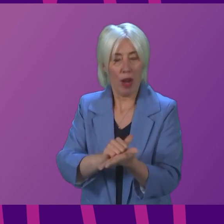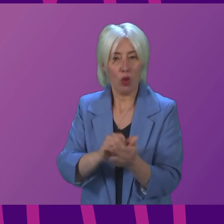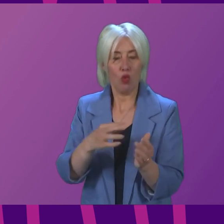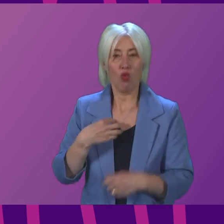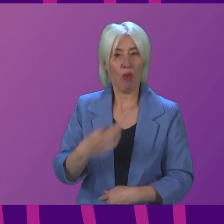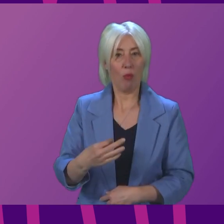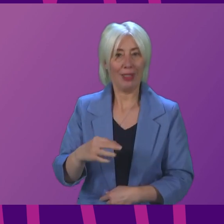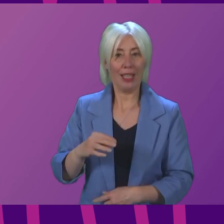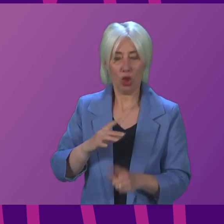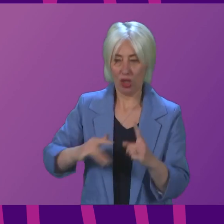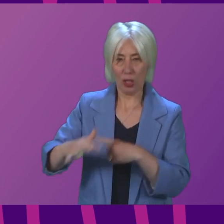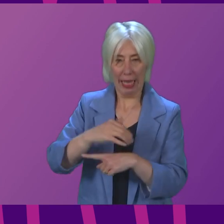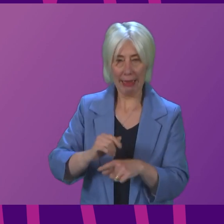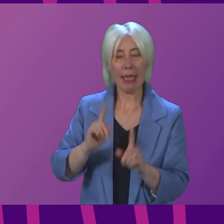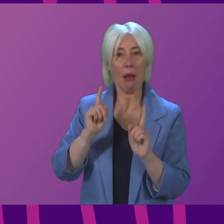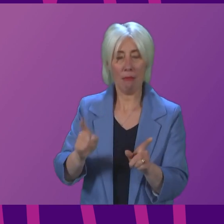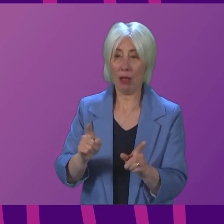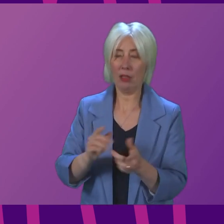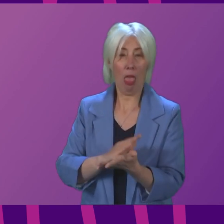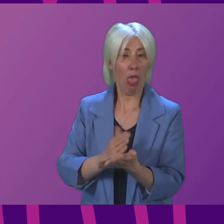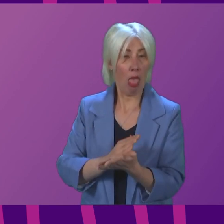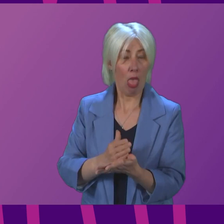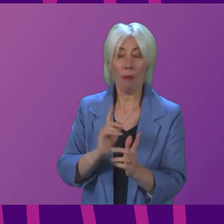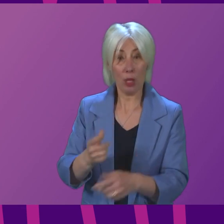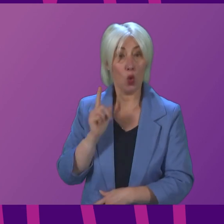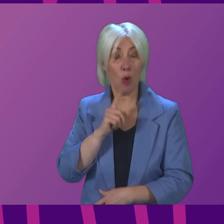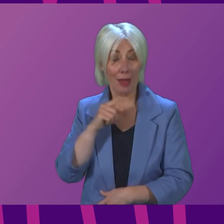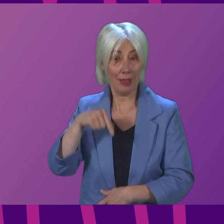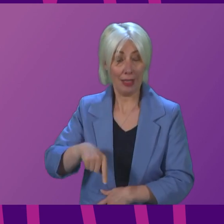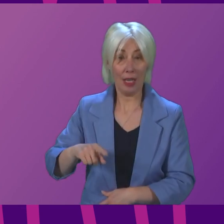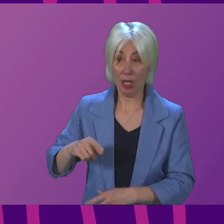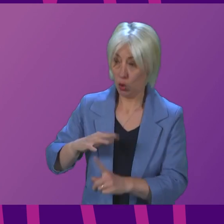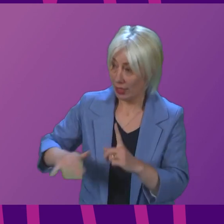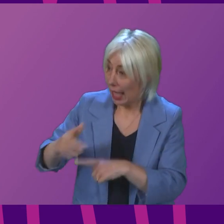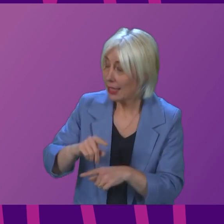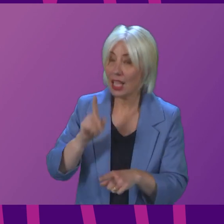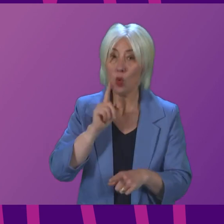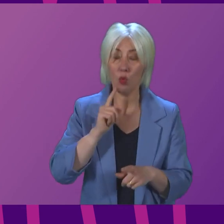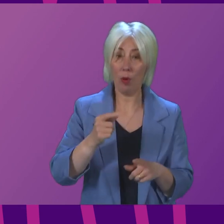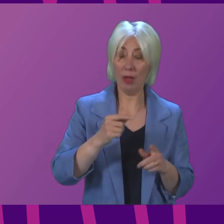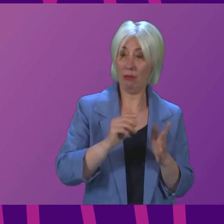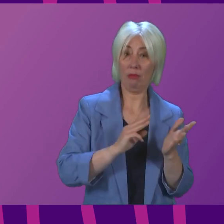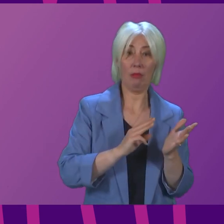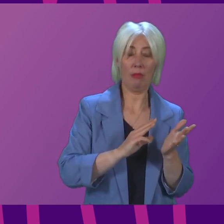There is no doubt that women in society, including those in public life, continue to face unacceptable